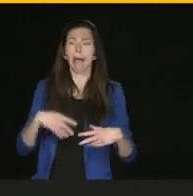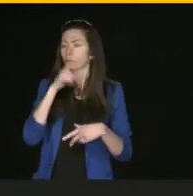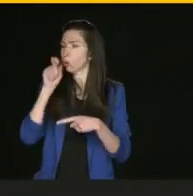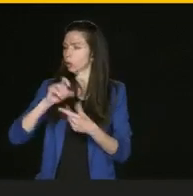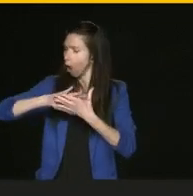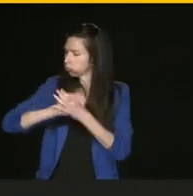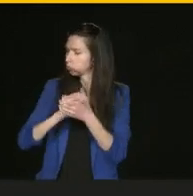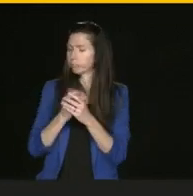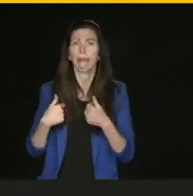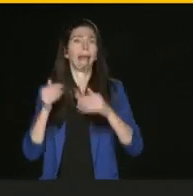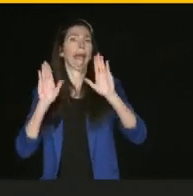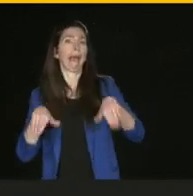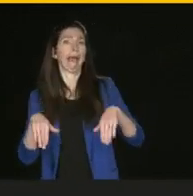PUBLIC HEALTH MEASURES IF YOU